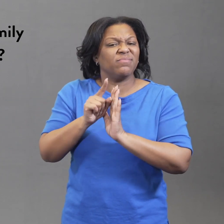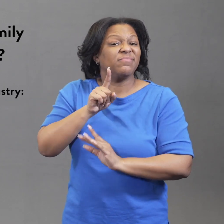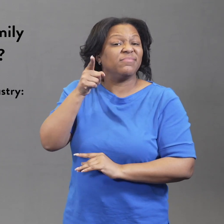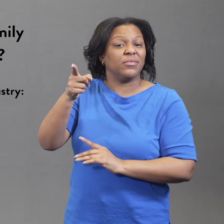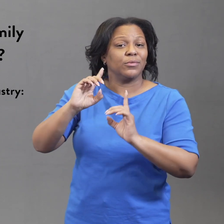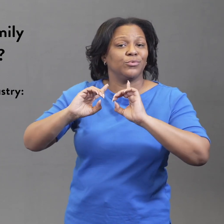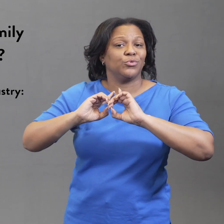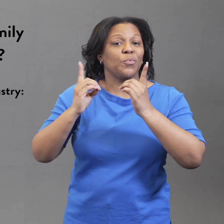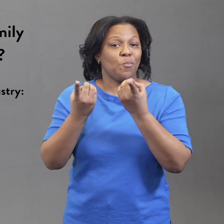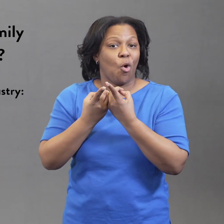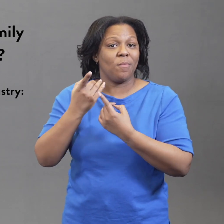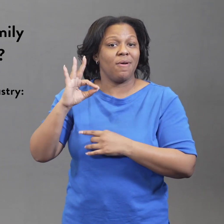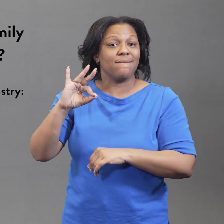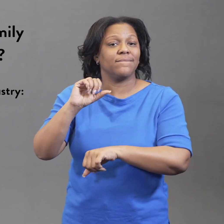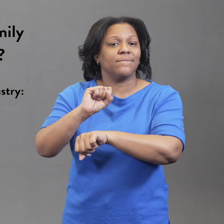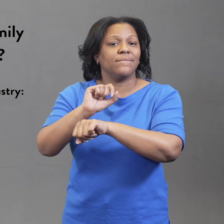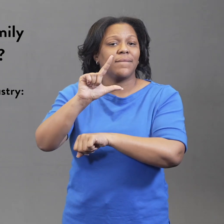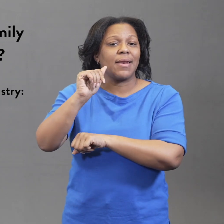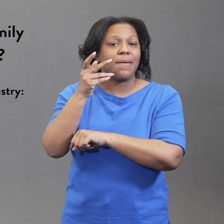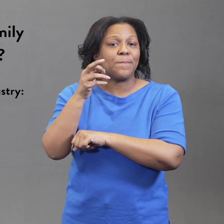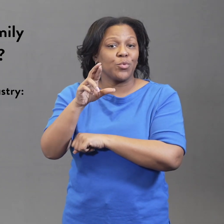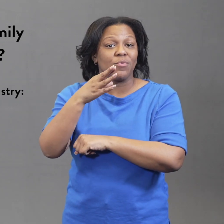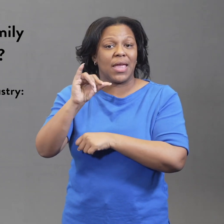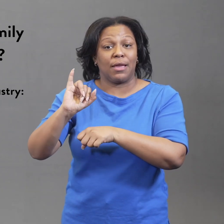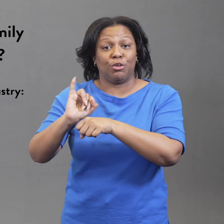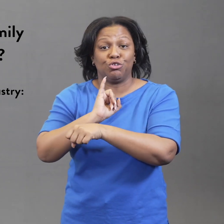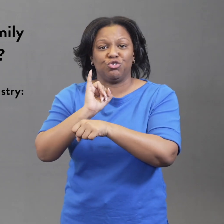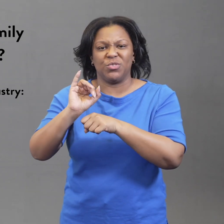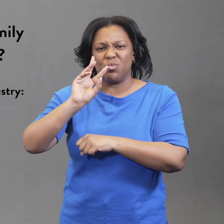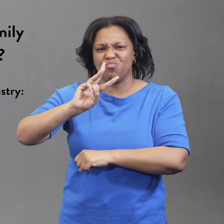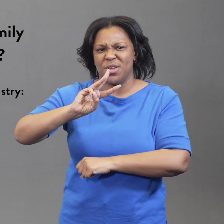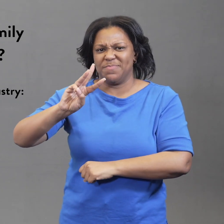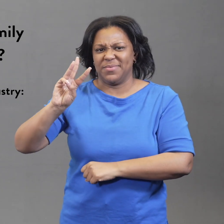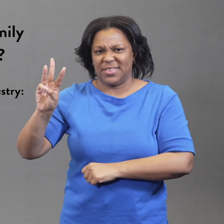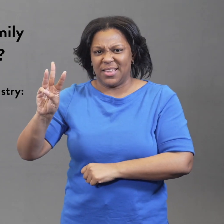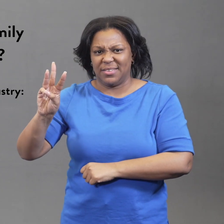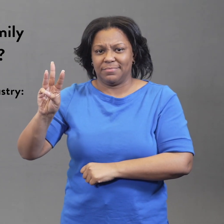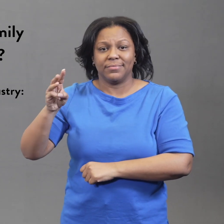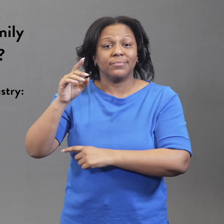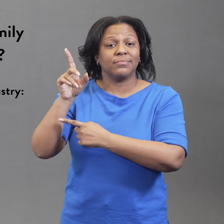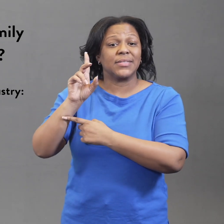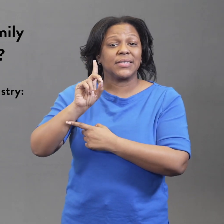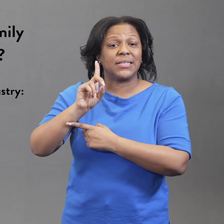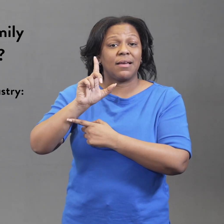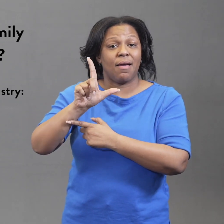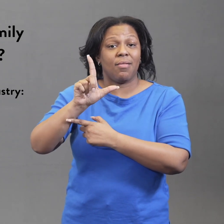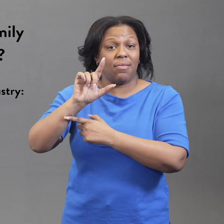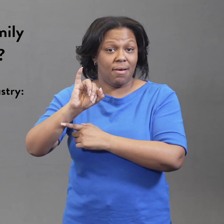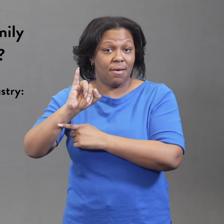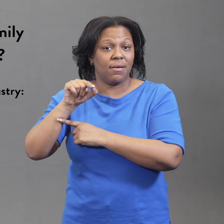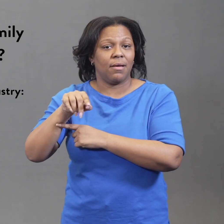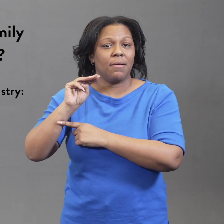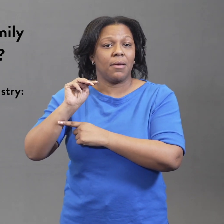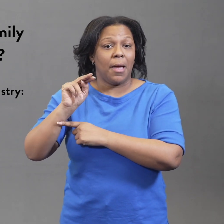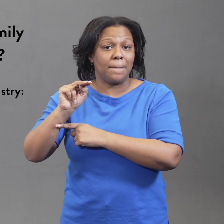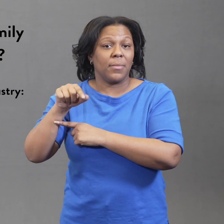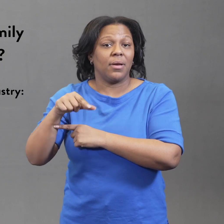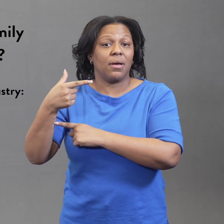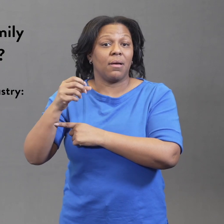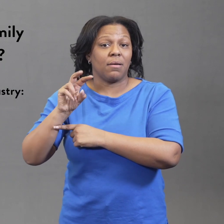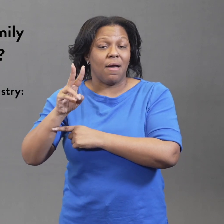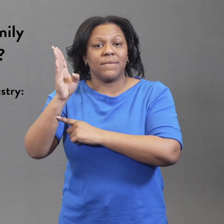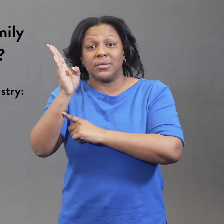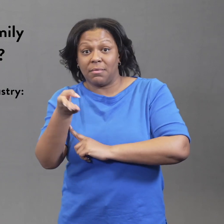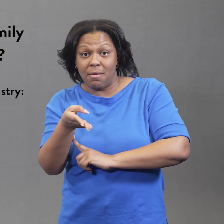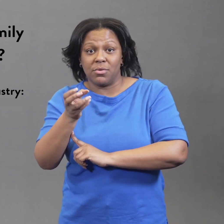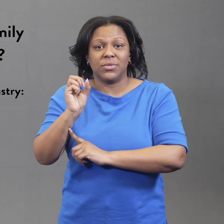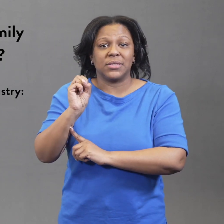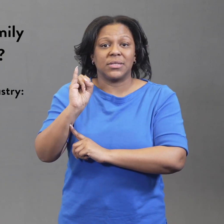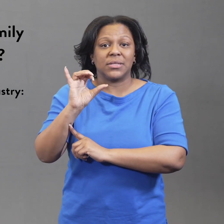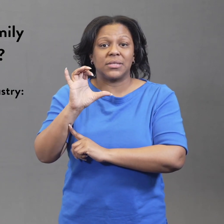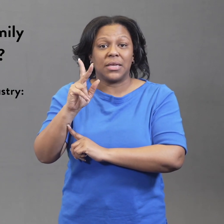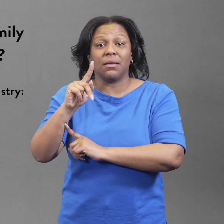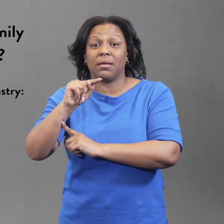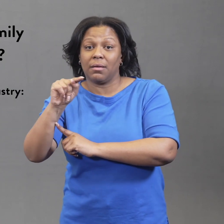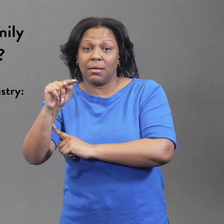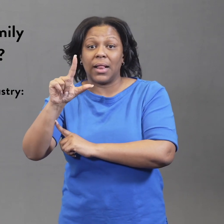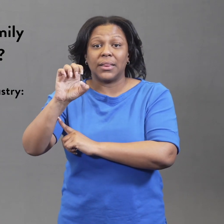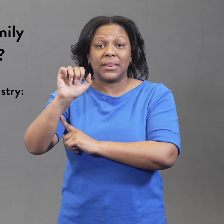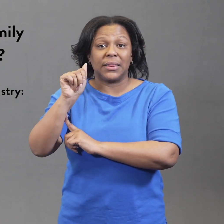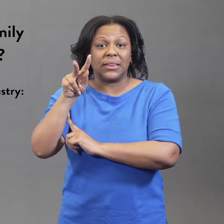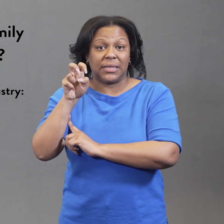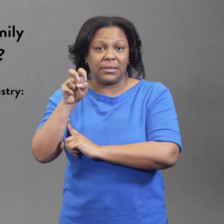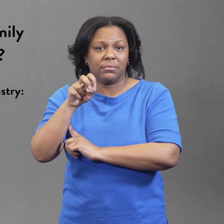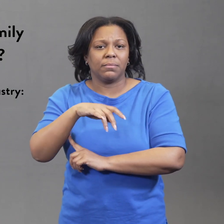on the Department of Labor and Industry's website at dli.mn.gov/sick-leave.